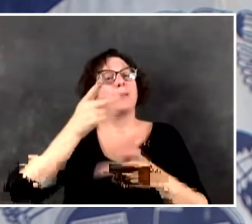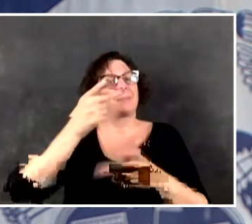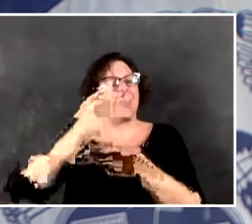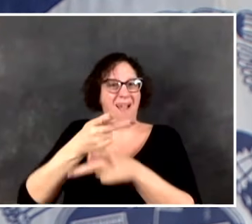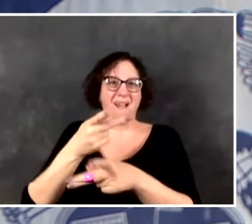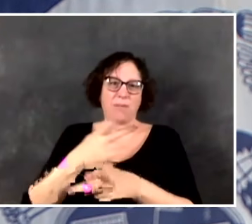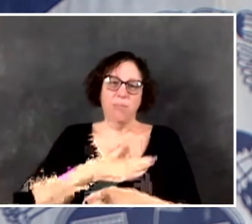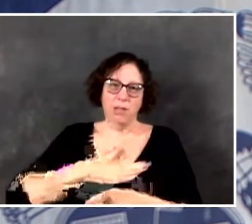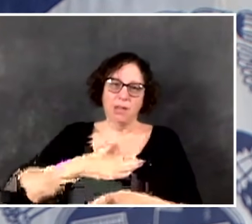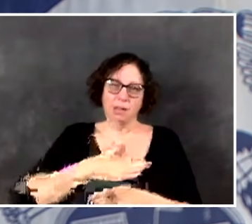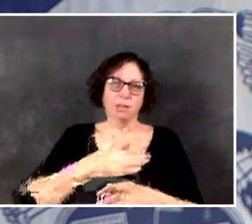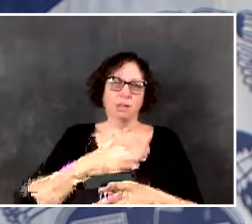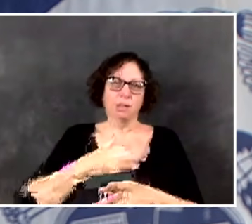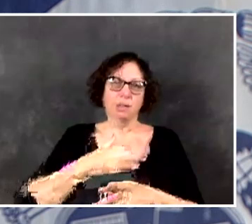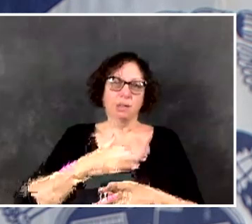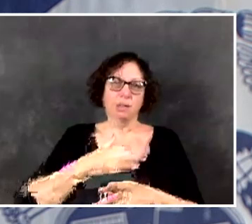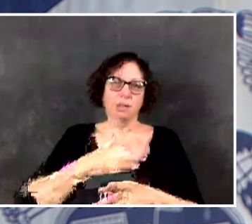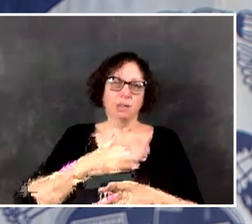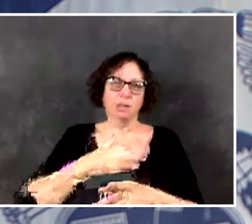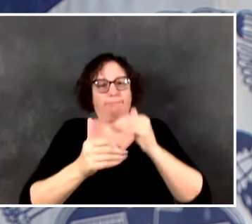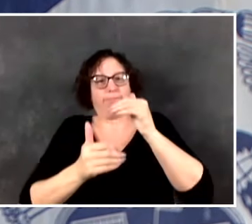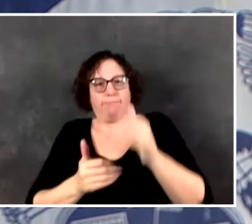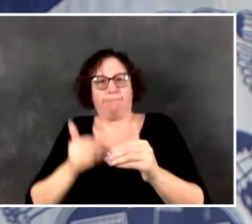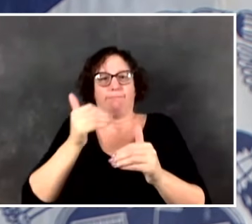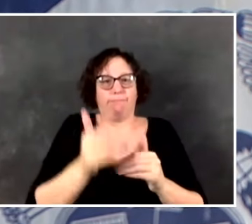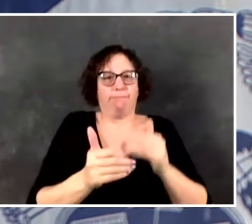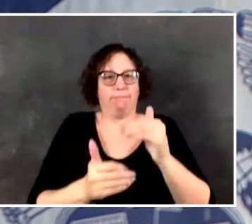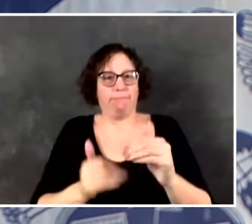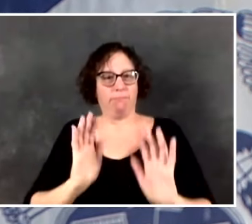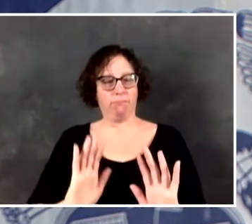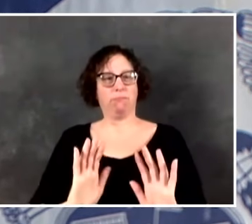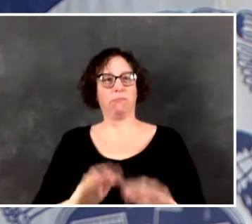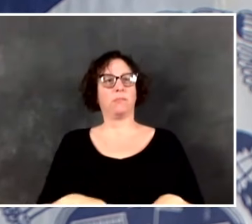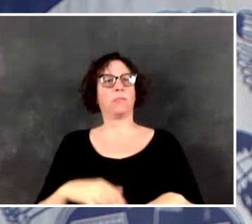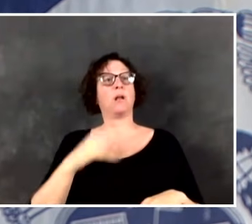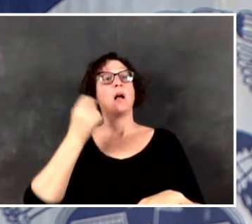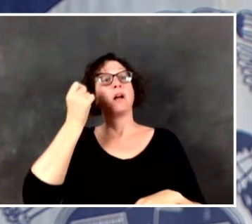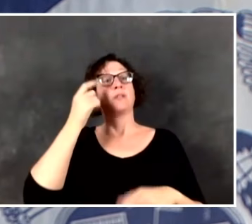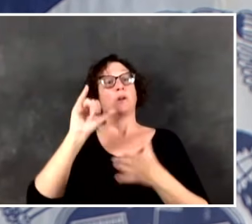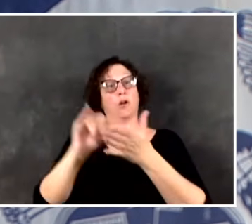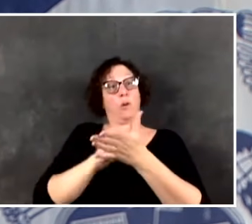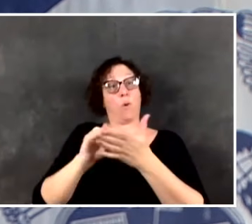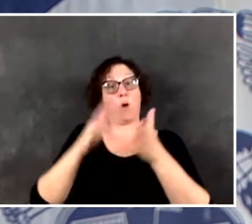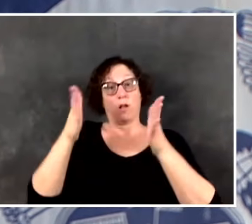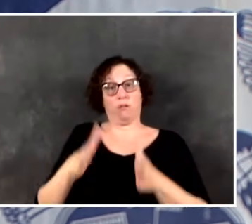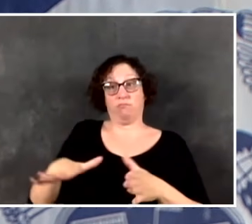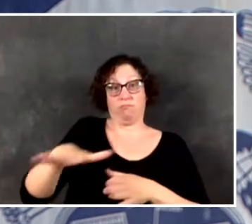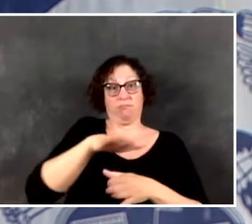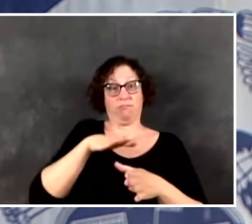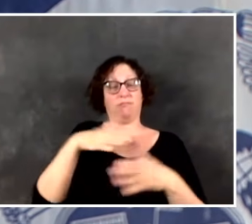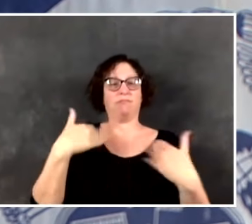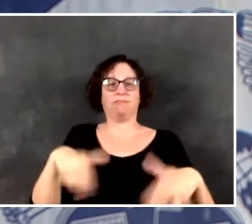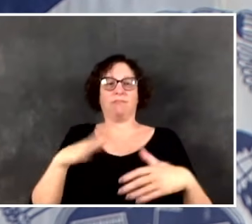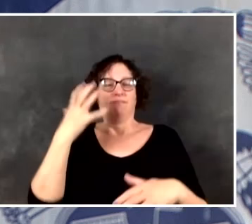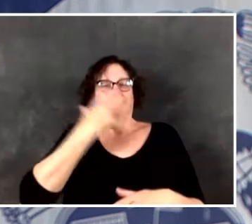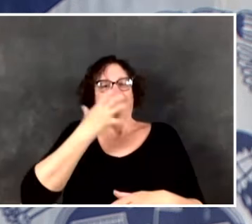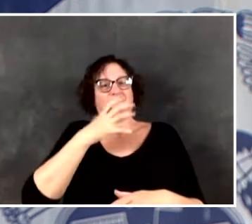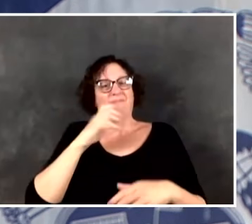WE'LL DO IT WHEN THE TIME IS RIGHT AND IN THE RIGHT WAY AND IN STAGES. BUT NEW RYOKSER HAVE THE ABILITY